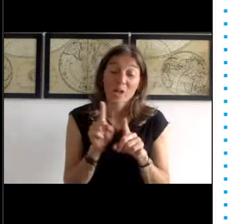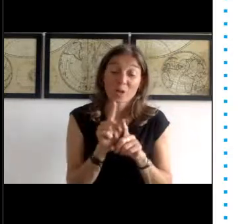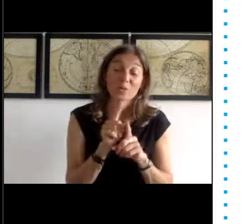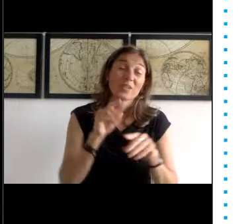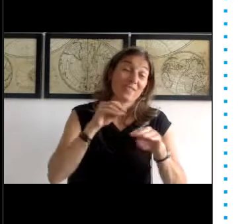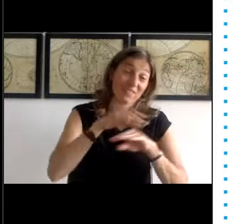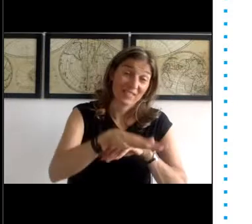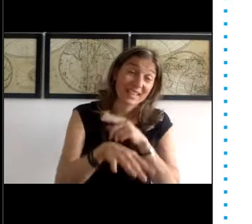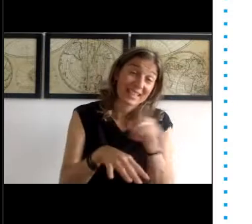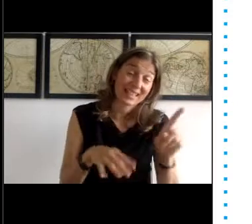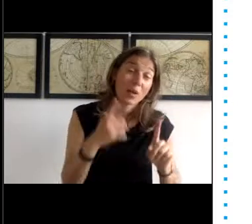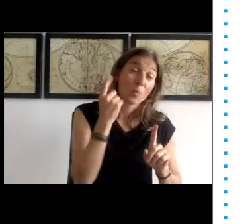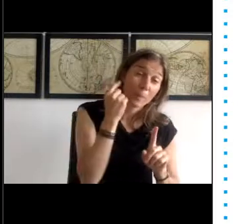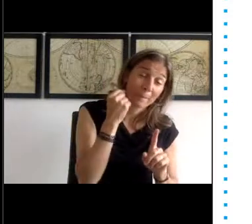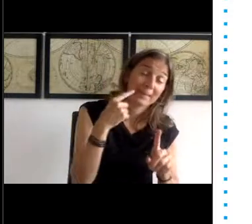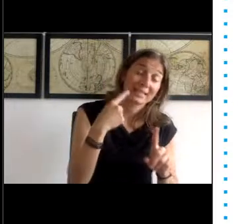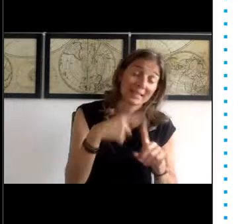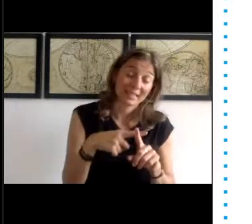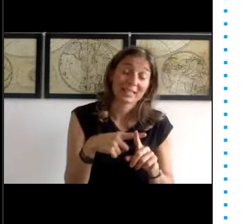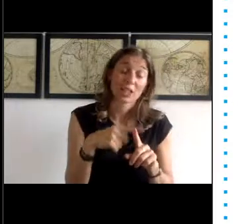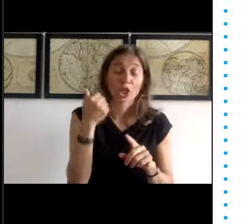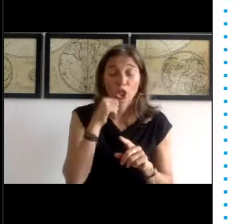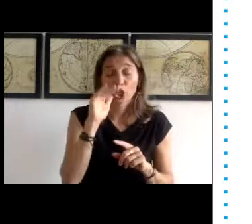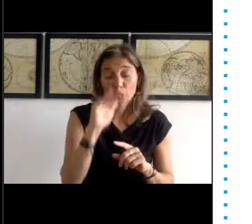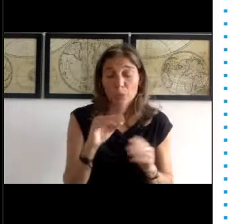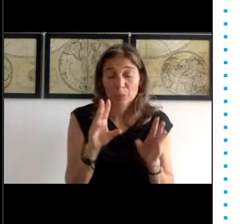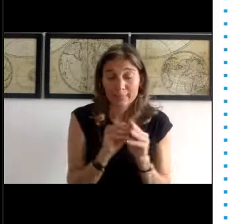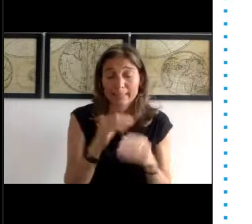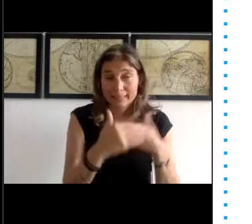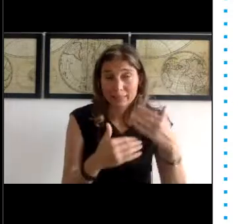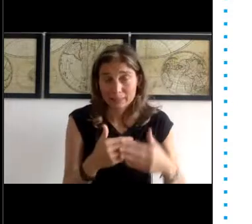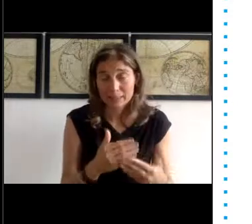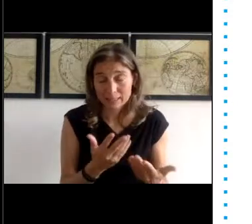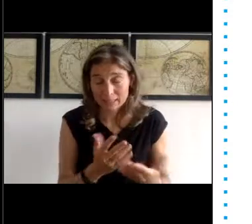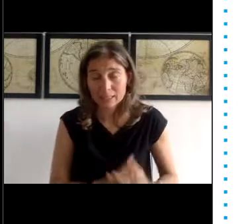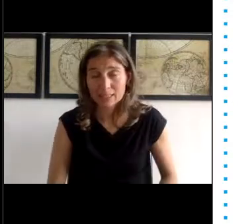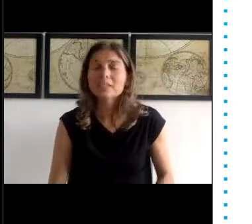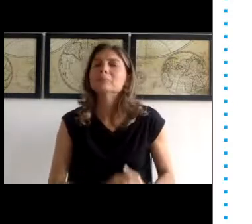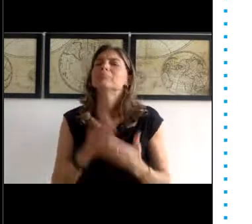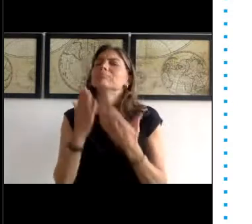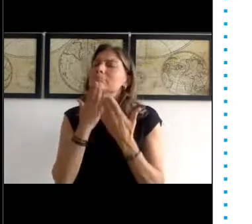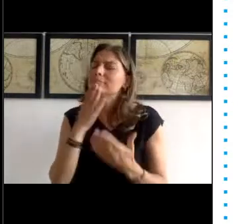Thank you so much, Klaas. That was really nice to hear,